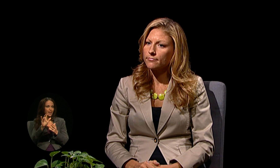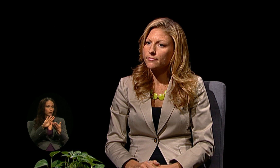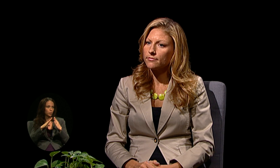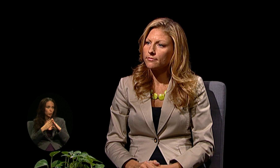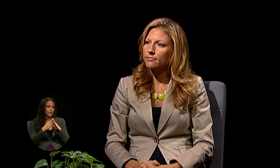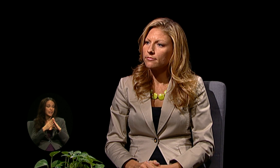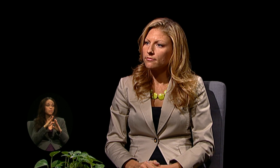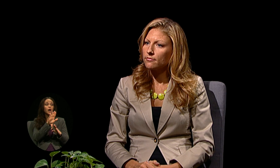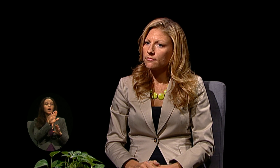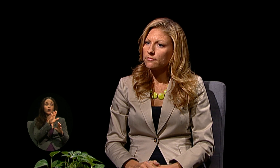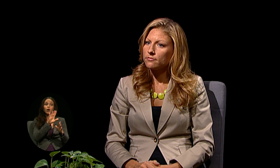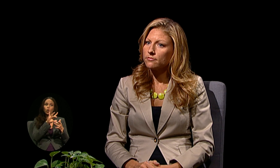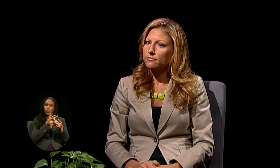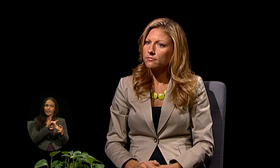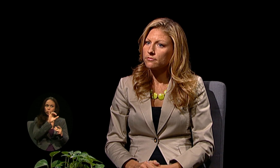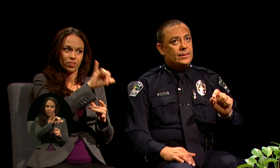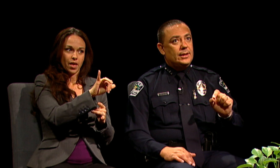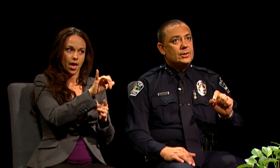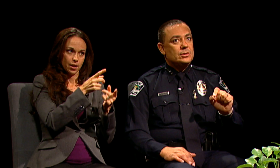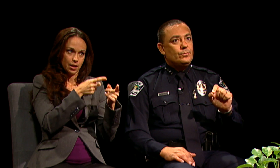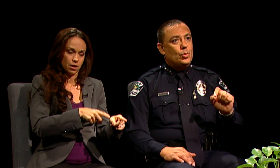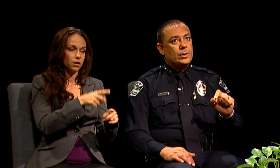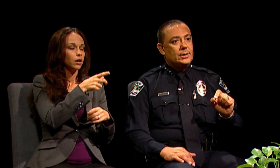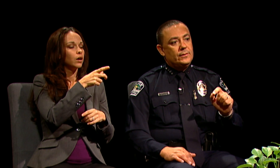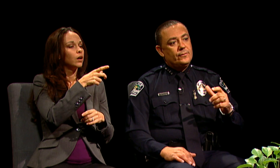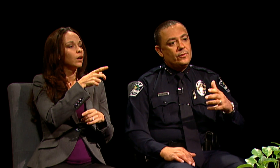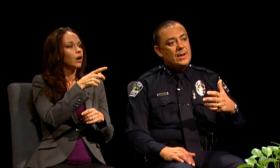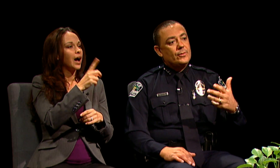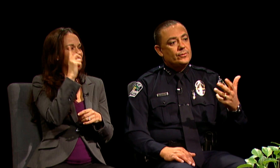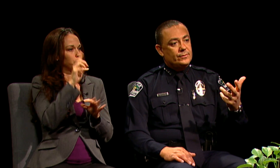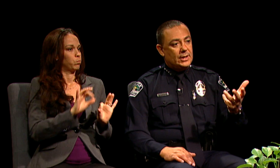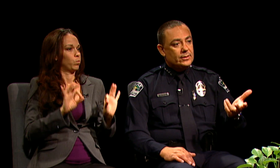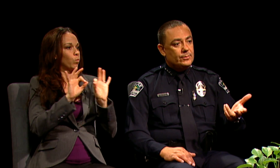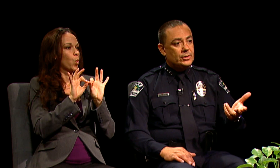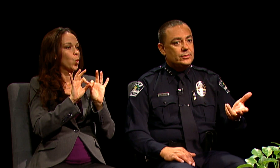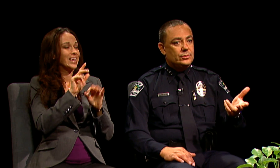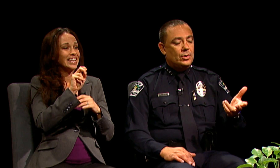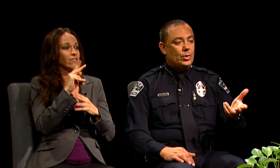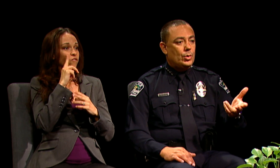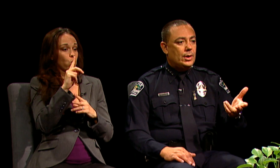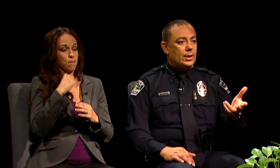BUT EVEN ON THAT INSTANCE, I THINK IT'S IMPORTANT EVEN FOR MEMBERS OF THE DEAF COMMUNITY TO KNOW